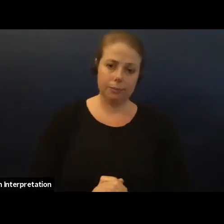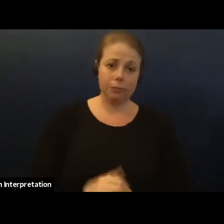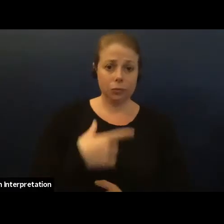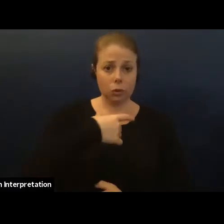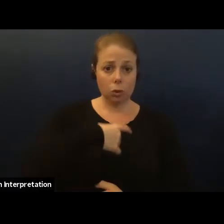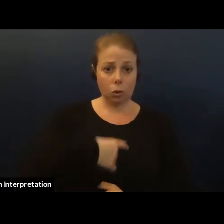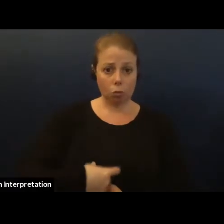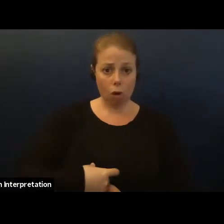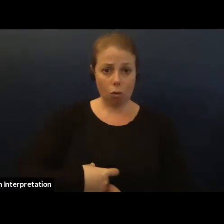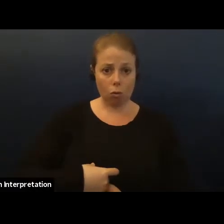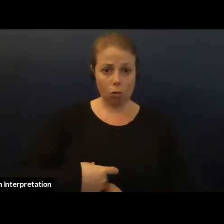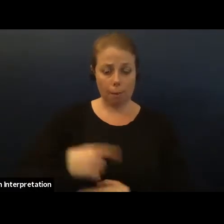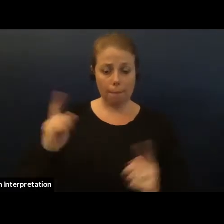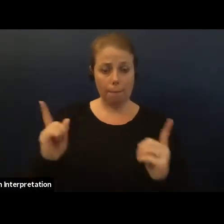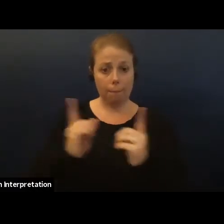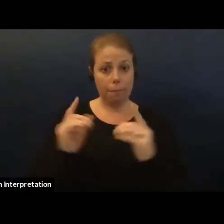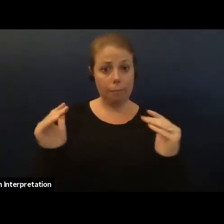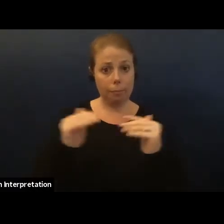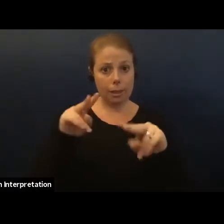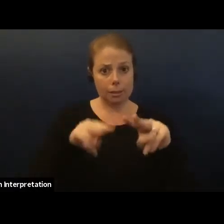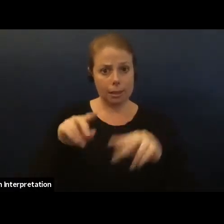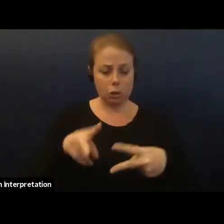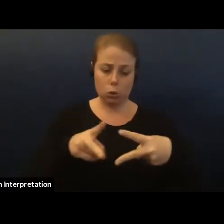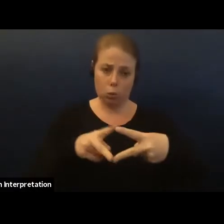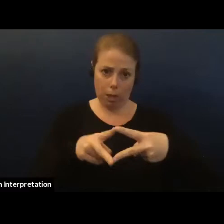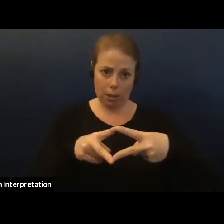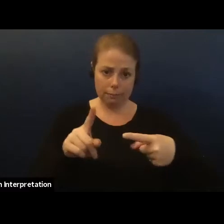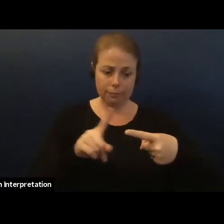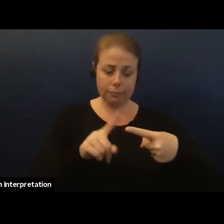The first happens individually with all peers appointed to a panel